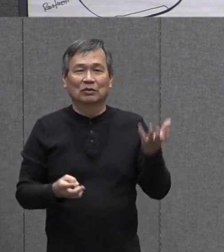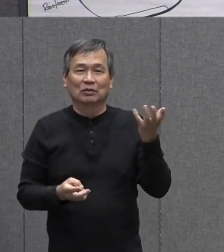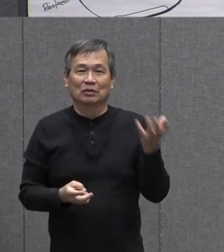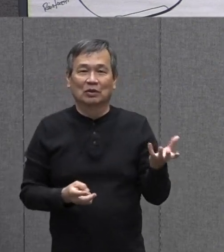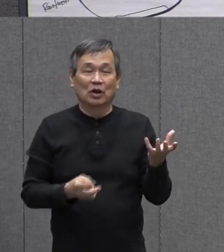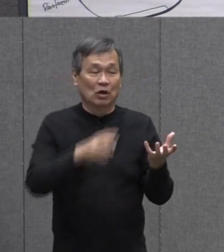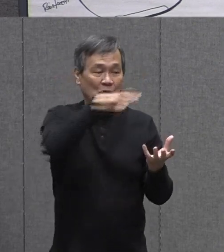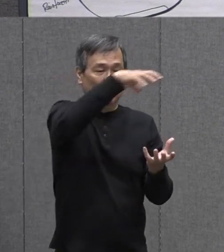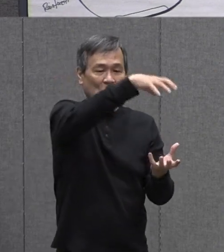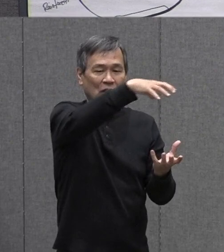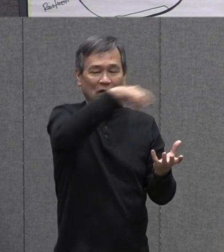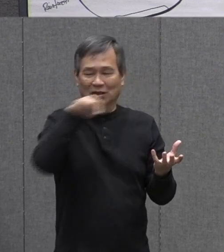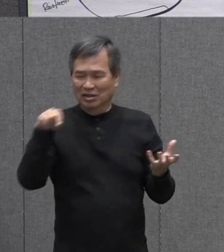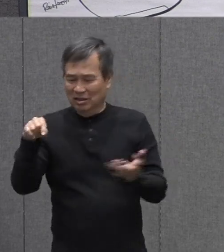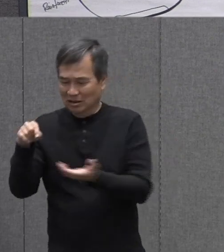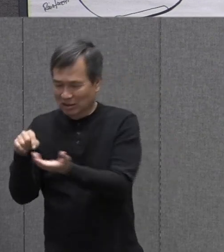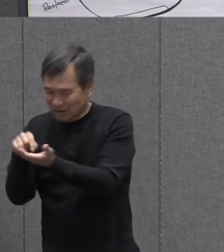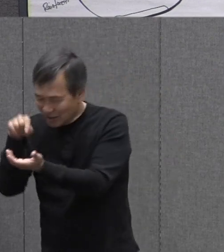Do you see what's inside of this glass bowl?